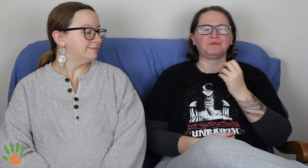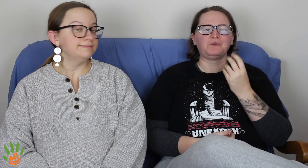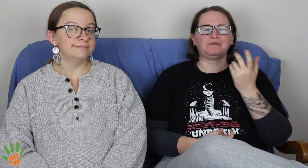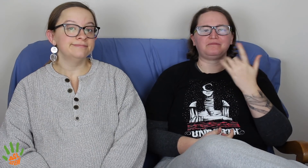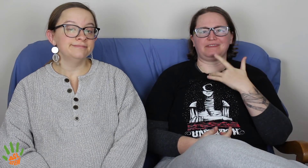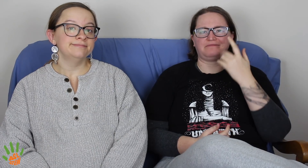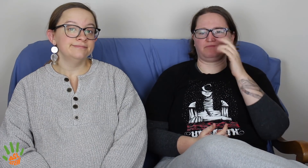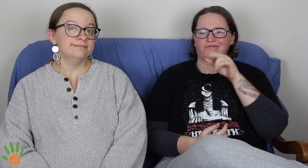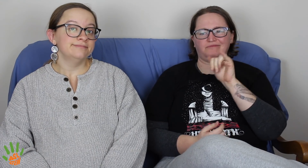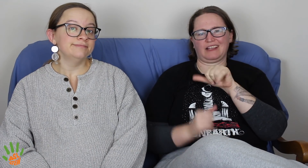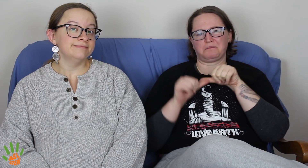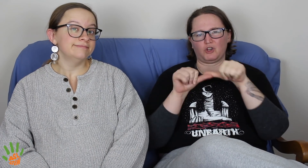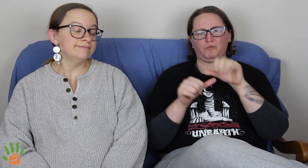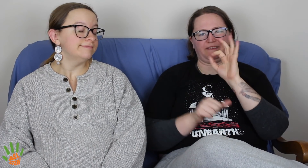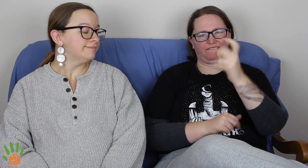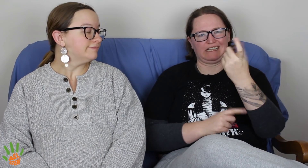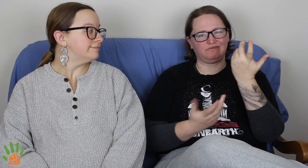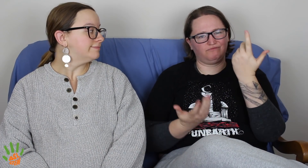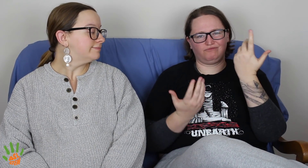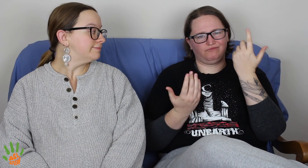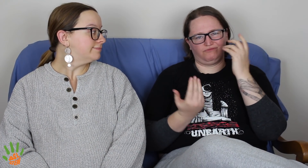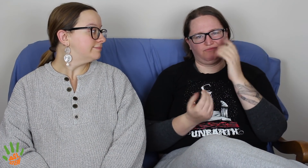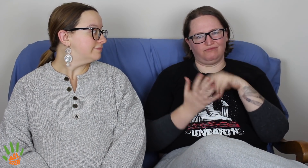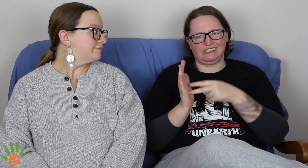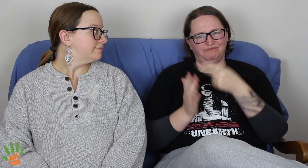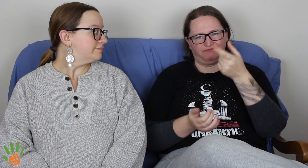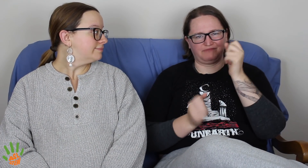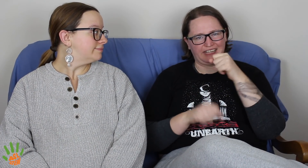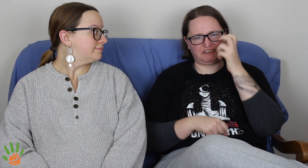So that means it's considered a permanent fix.